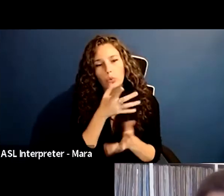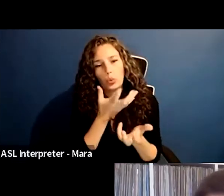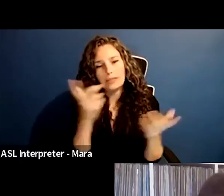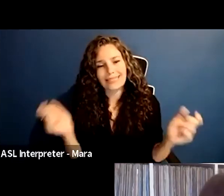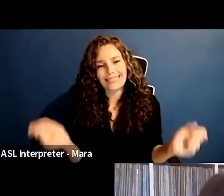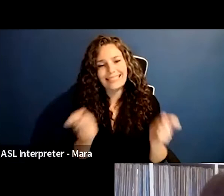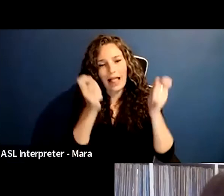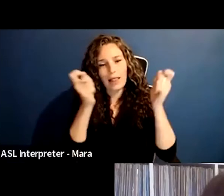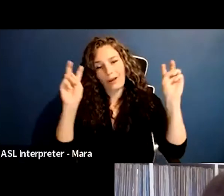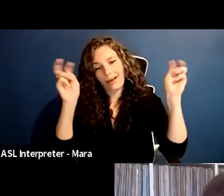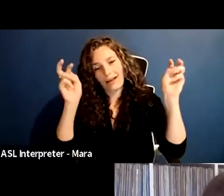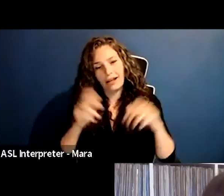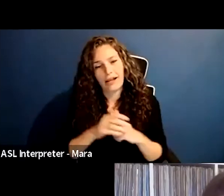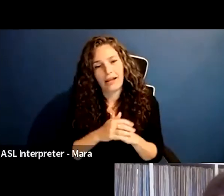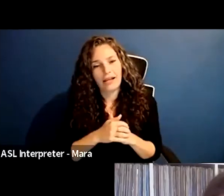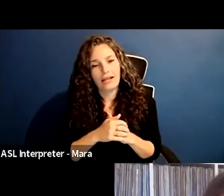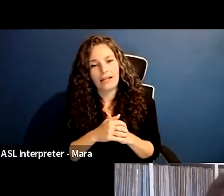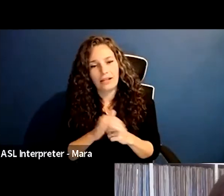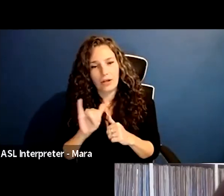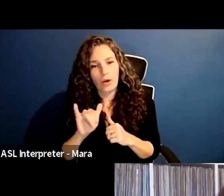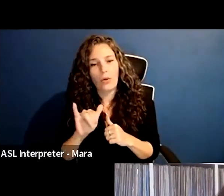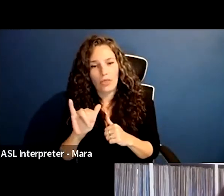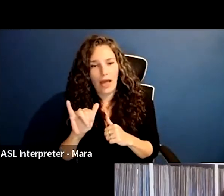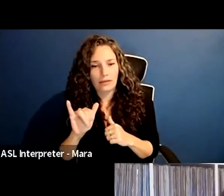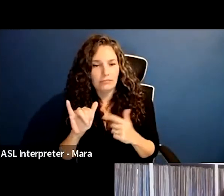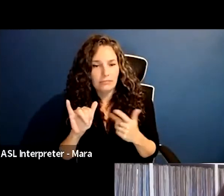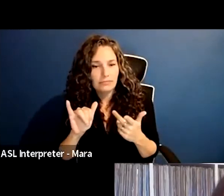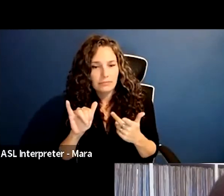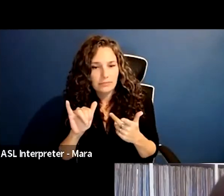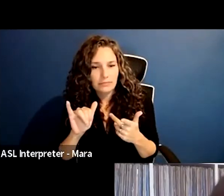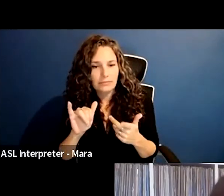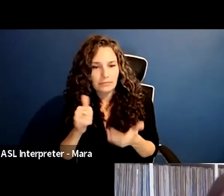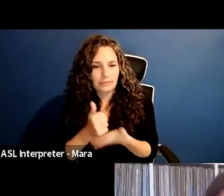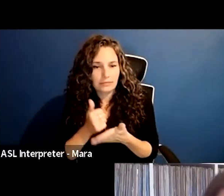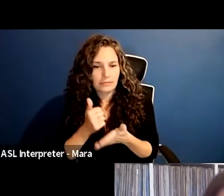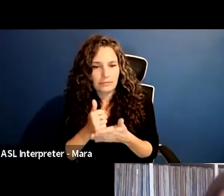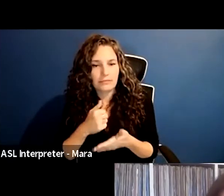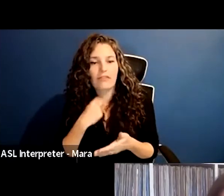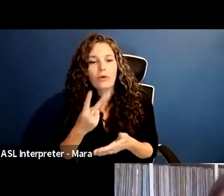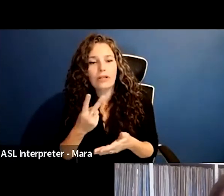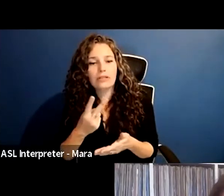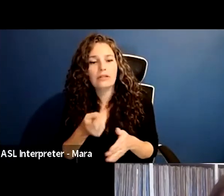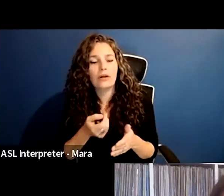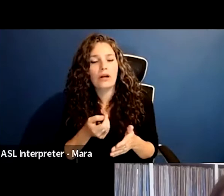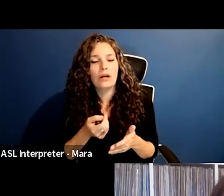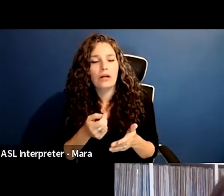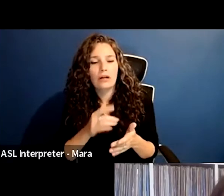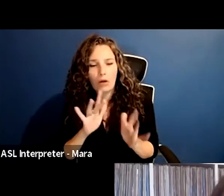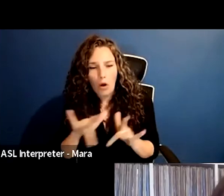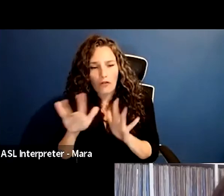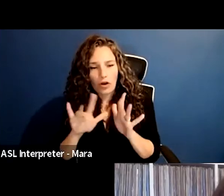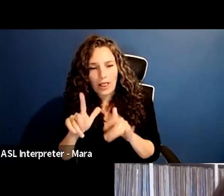the Don LaFonatine Voiceover Lab in LA and our voiceover lab in New York as well. So we have been very fortunate.